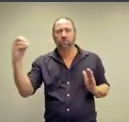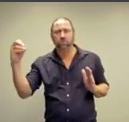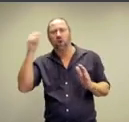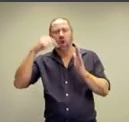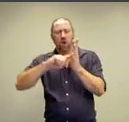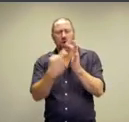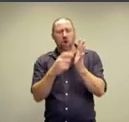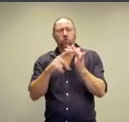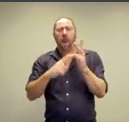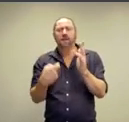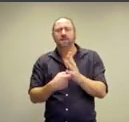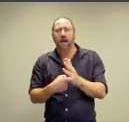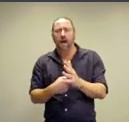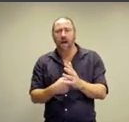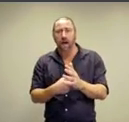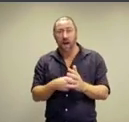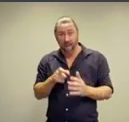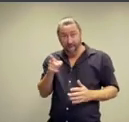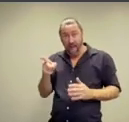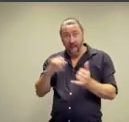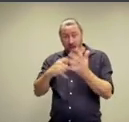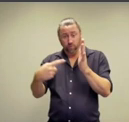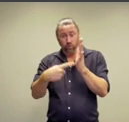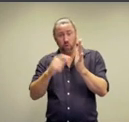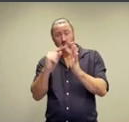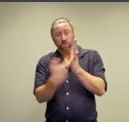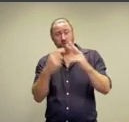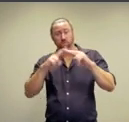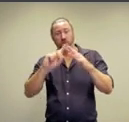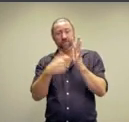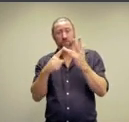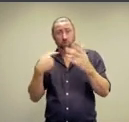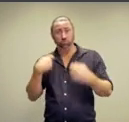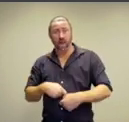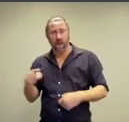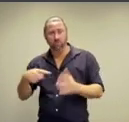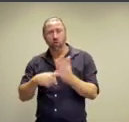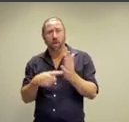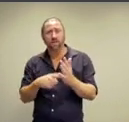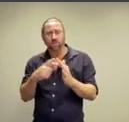character in the Terminator films wears actually a Schott perfecto jacket and again,